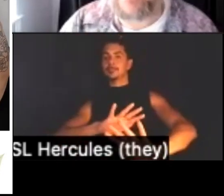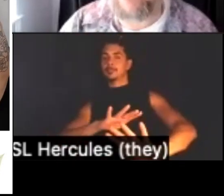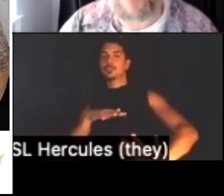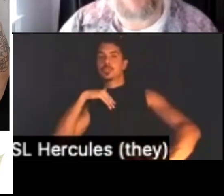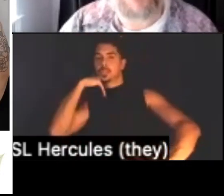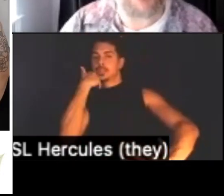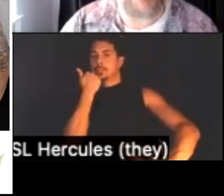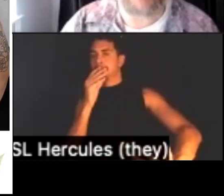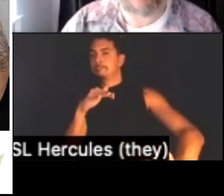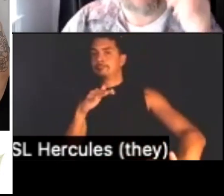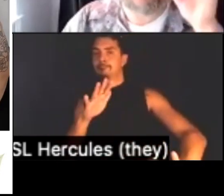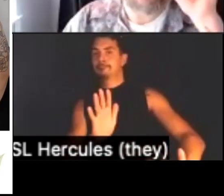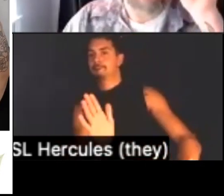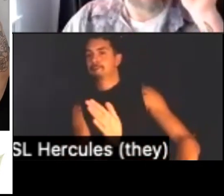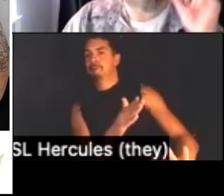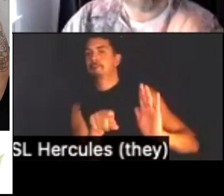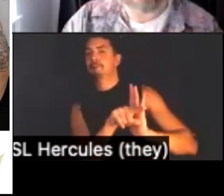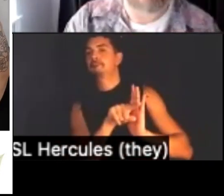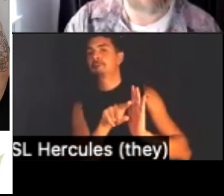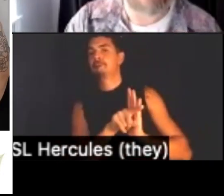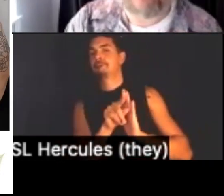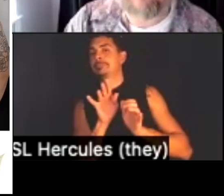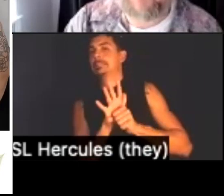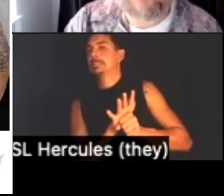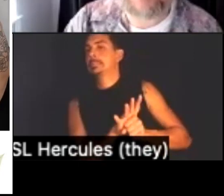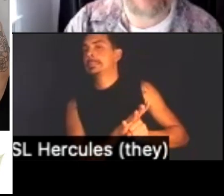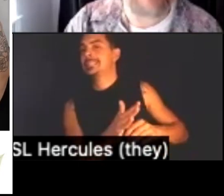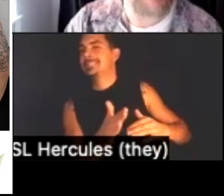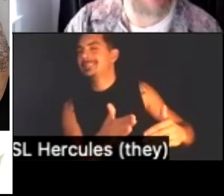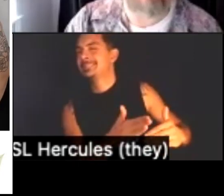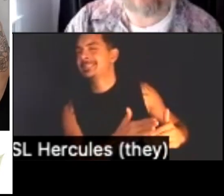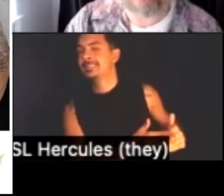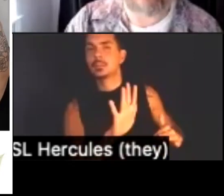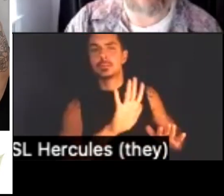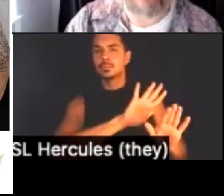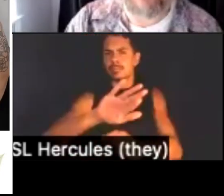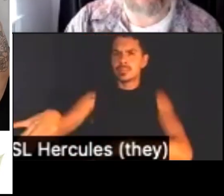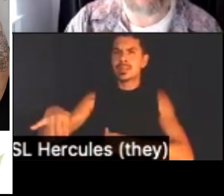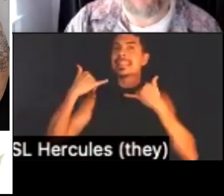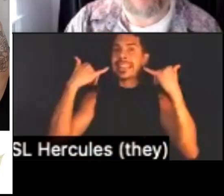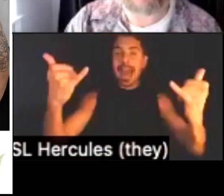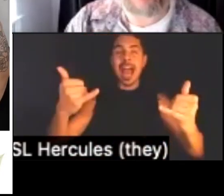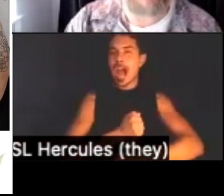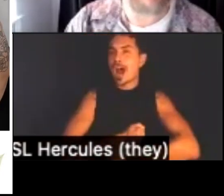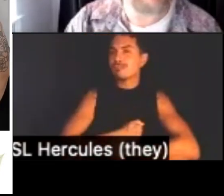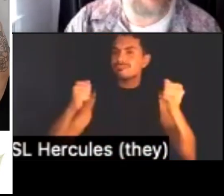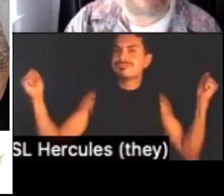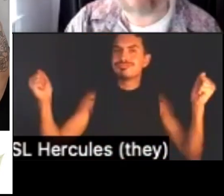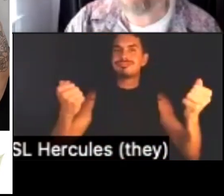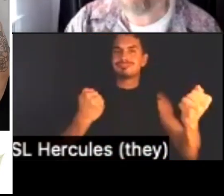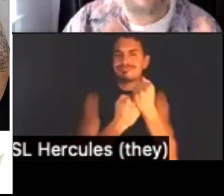about their trans kids and these young folks, they are doing a great job in saying,